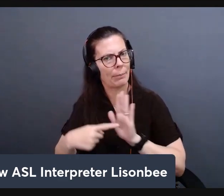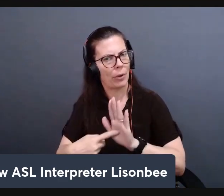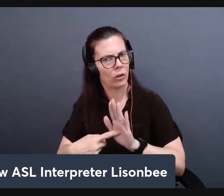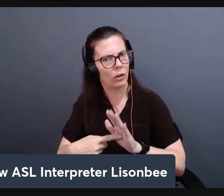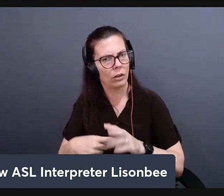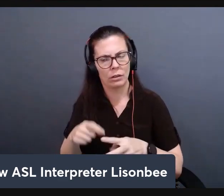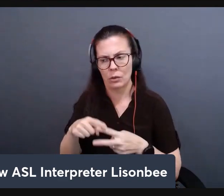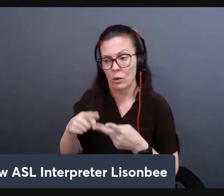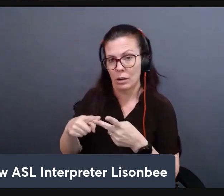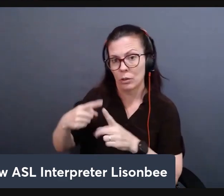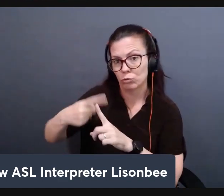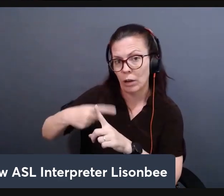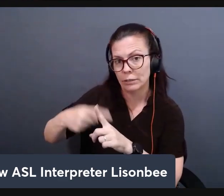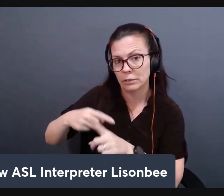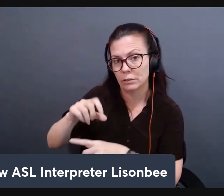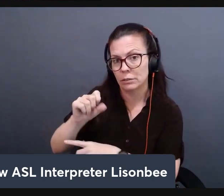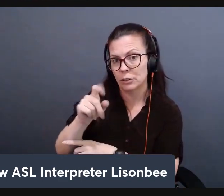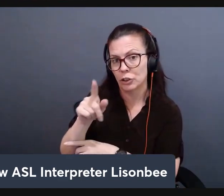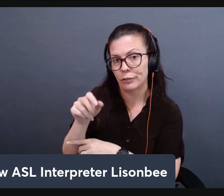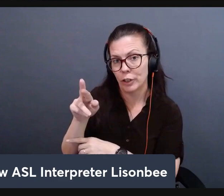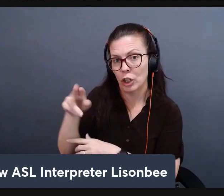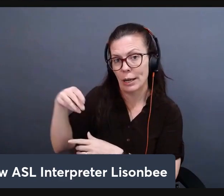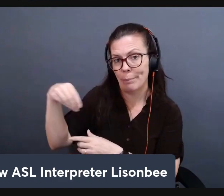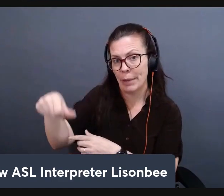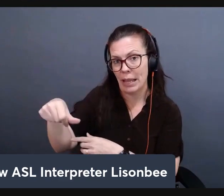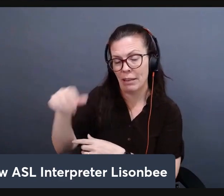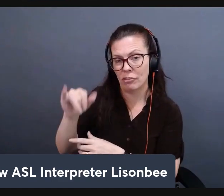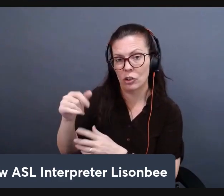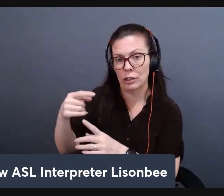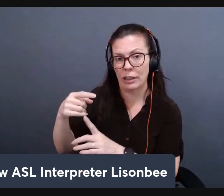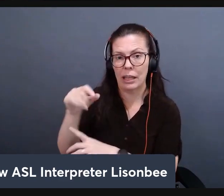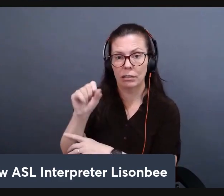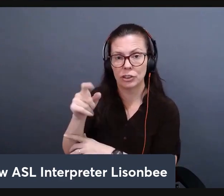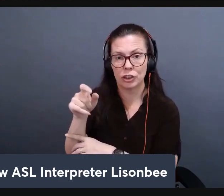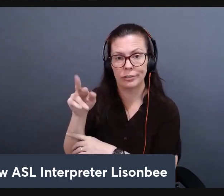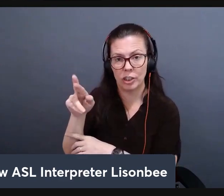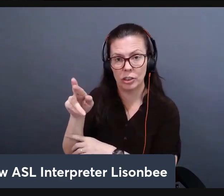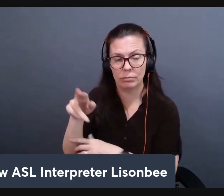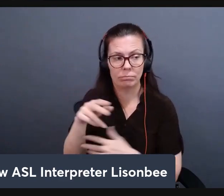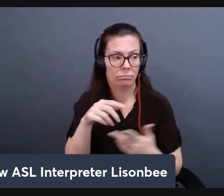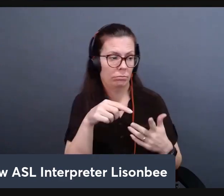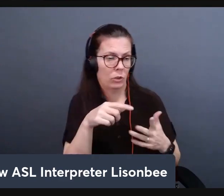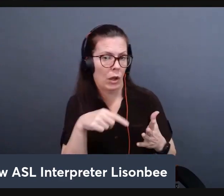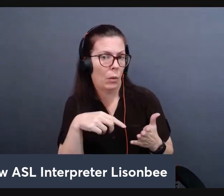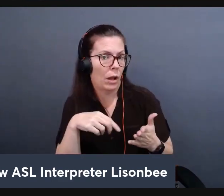and pay a server? Do I want to pay per event or per request,